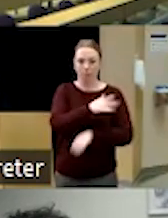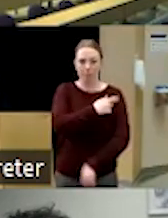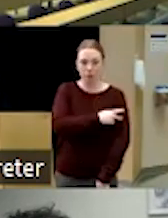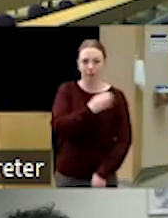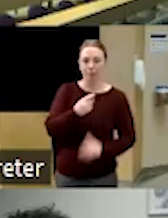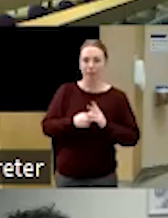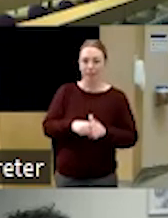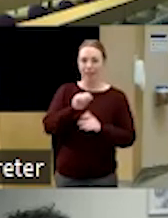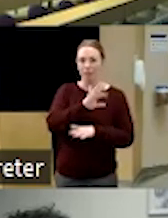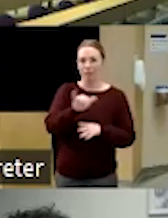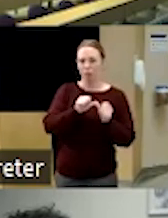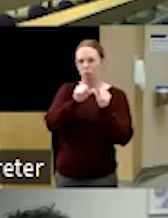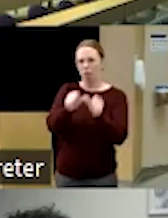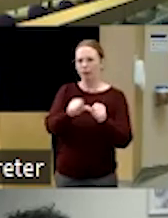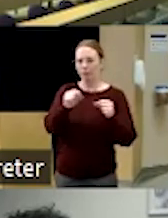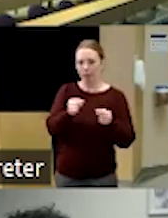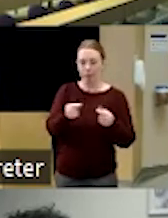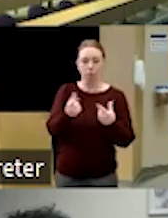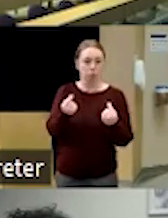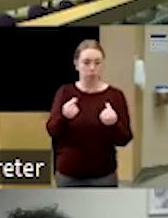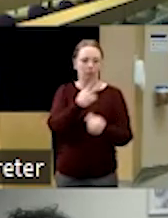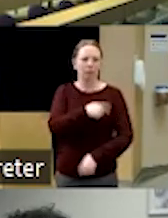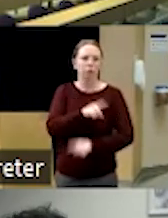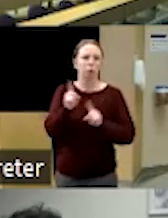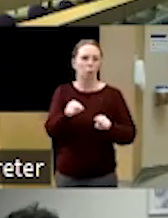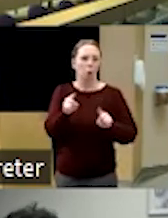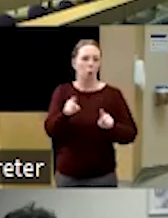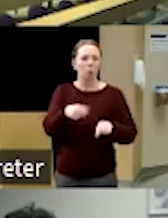would just come once a week so they're sort of low-key programs and it's easy